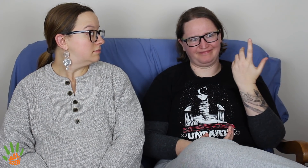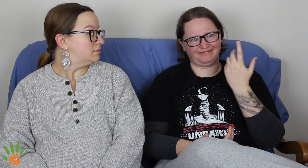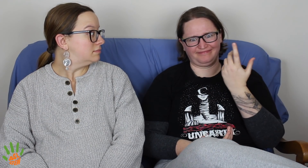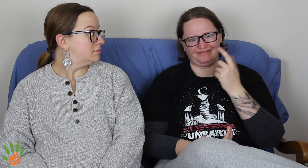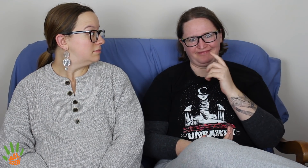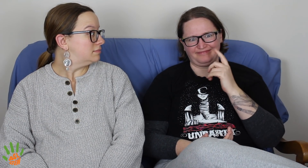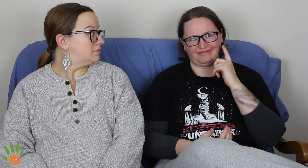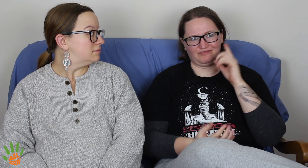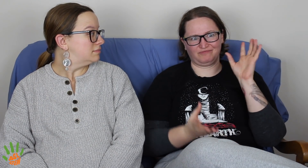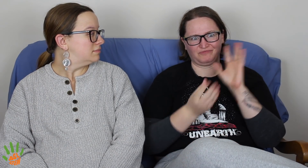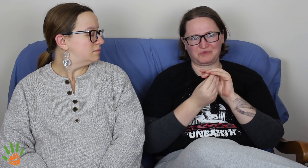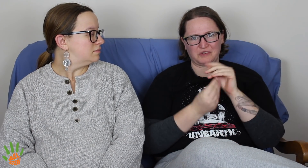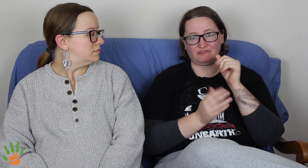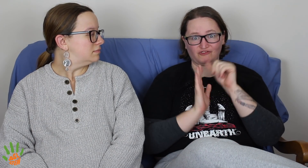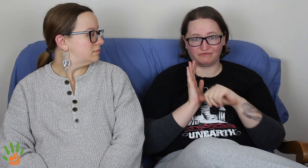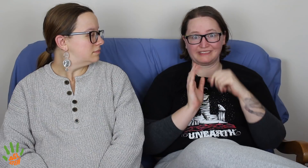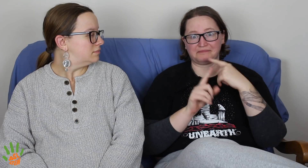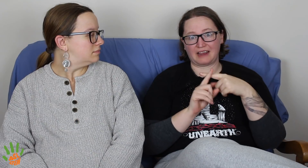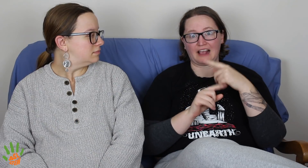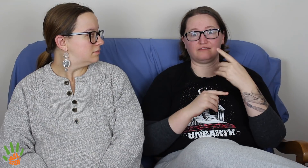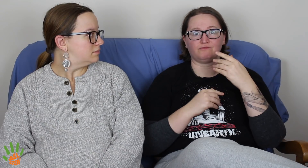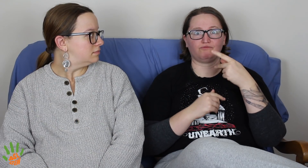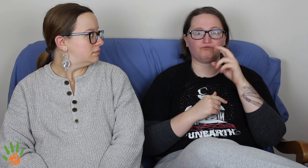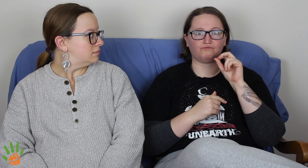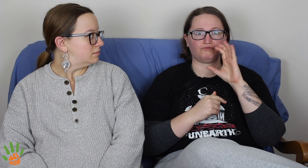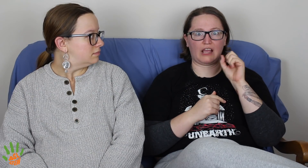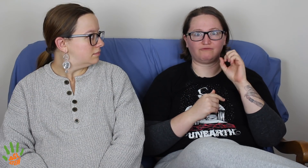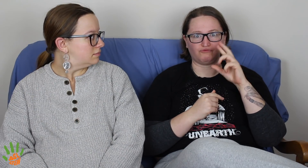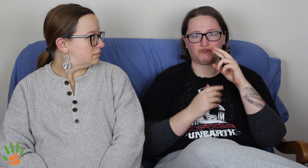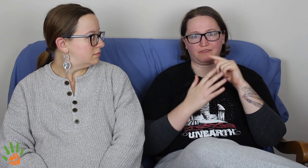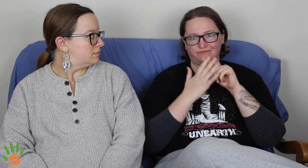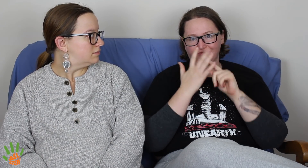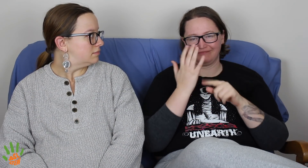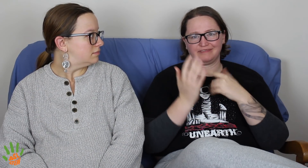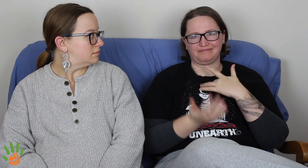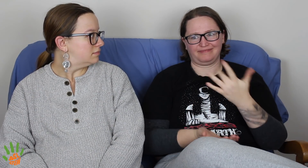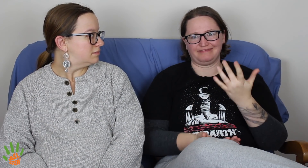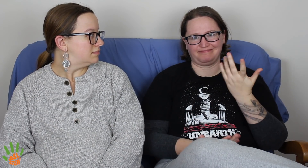Like... I think in total for the surgery plus the processor,